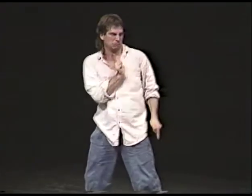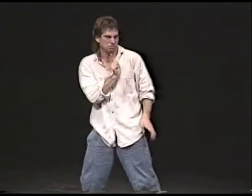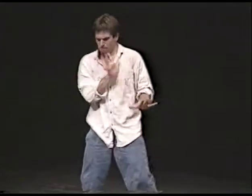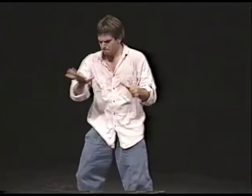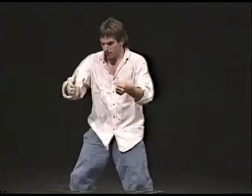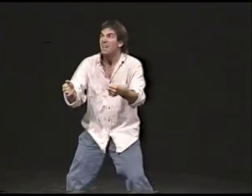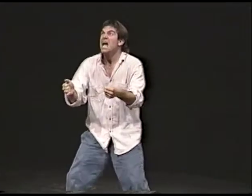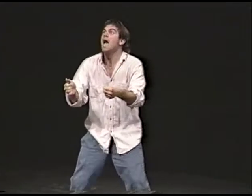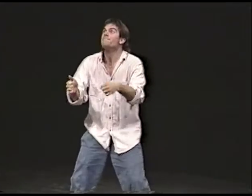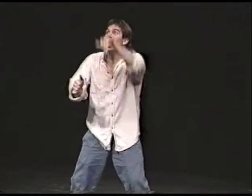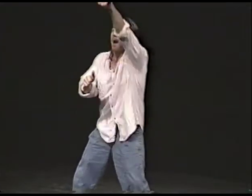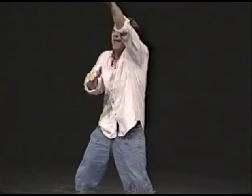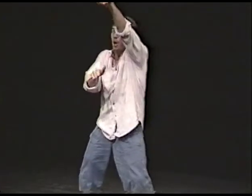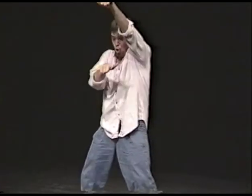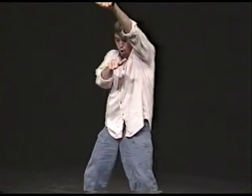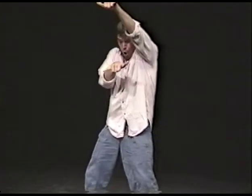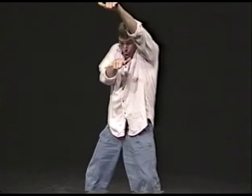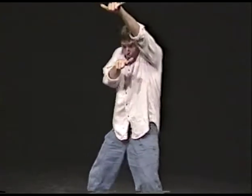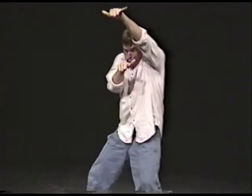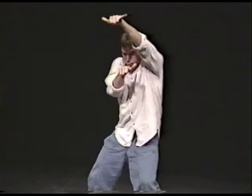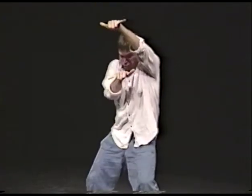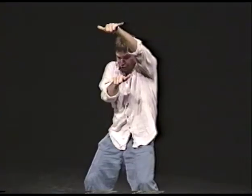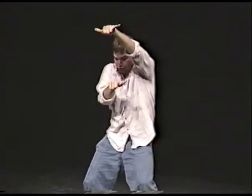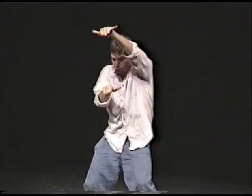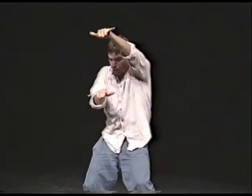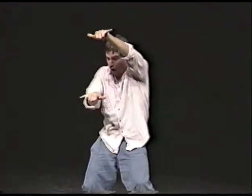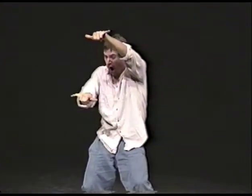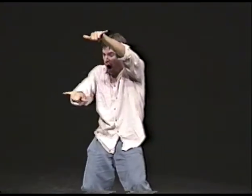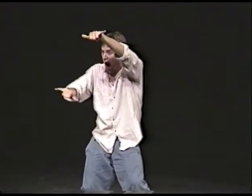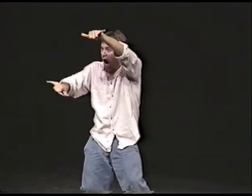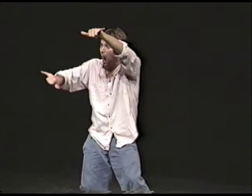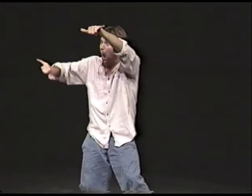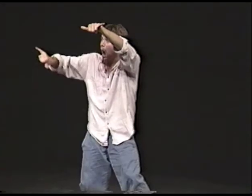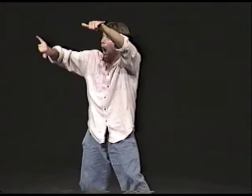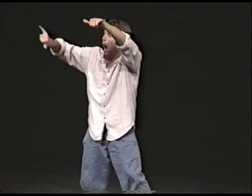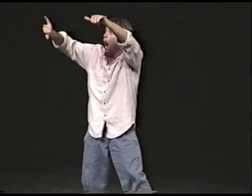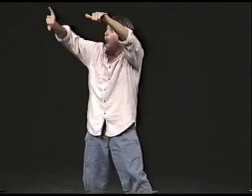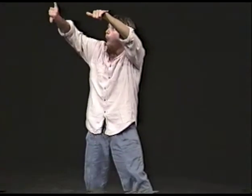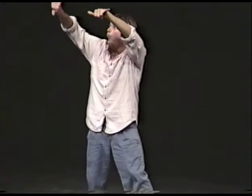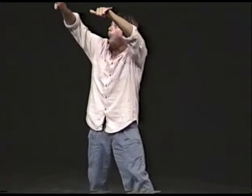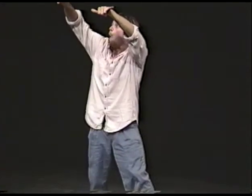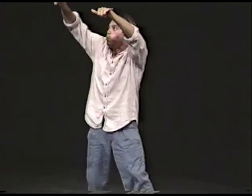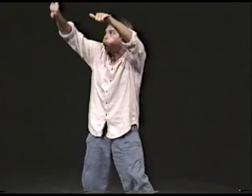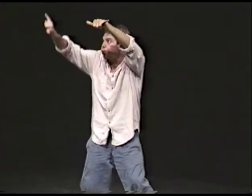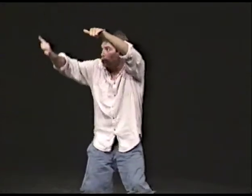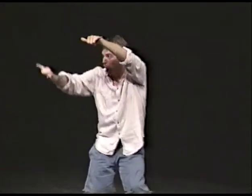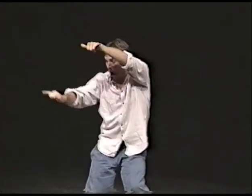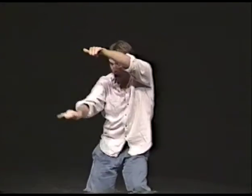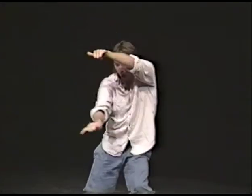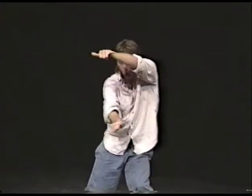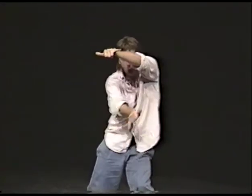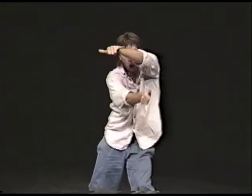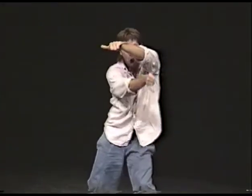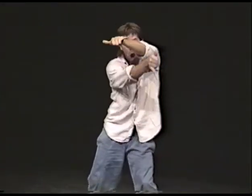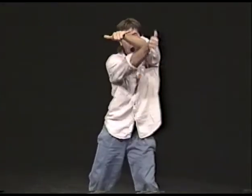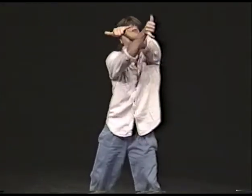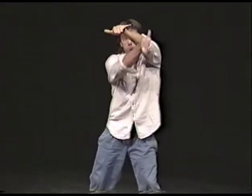Don't worry, it's my turn here, said the co-pilot. So he swung the plane up high, next to the other plane,